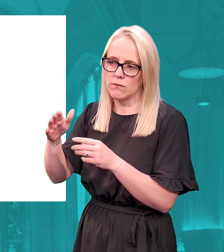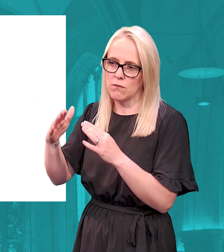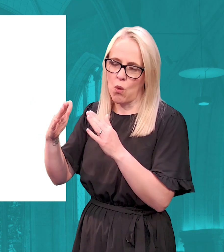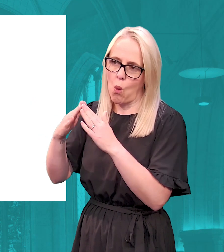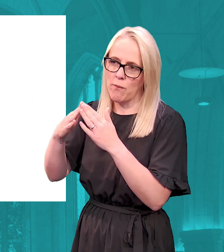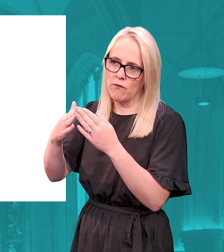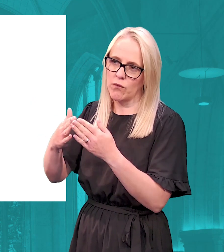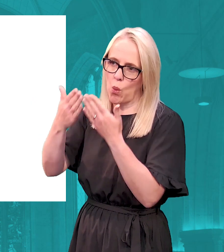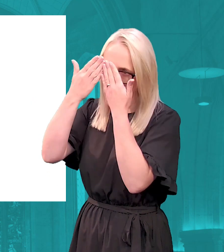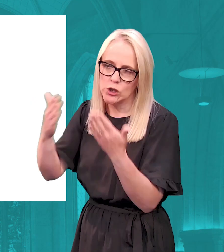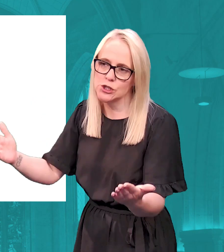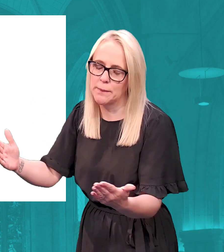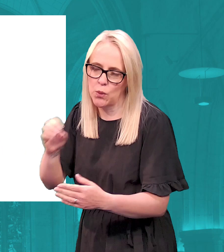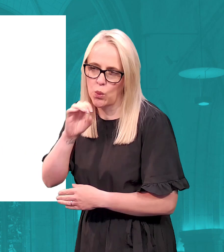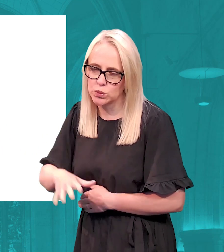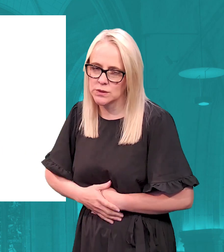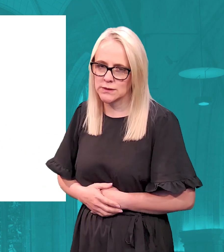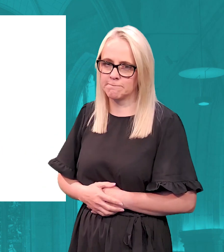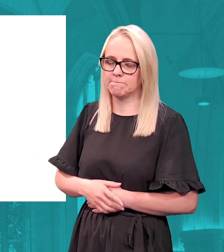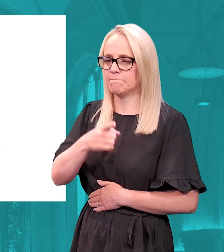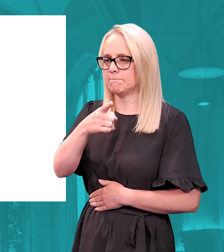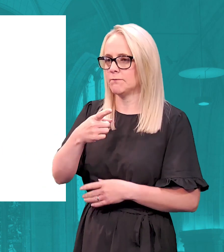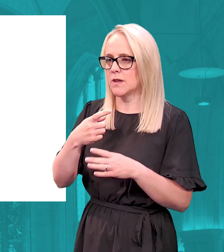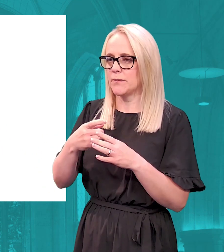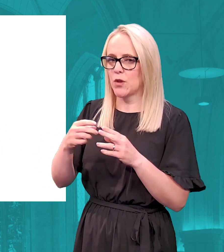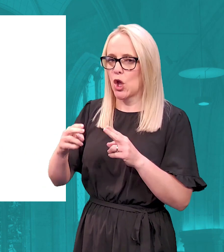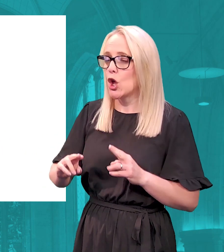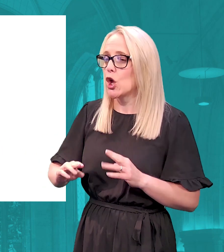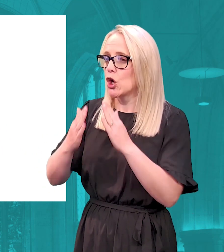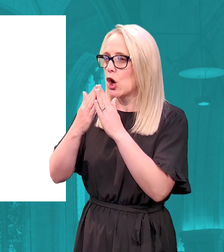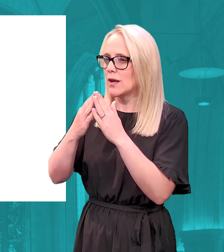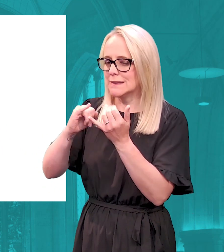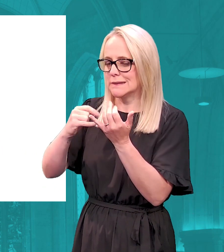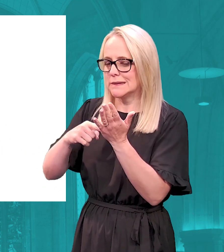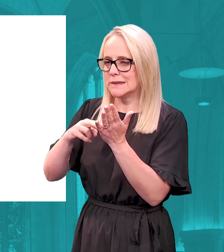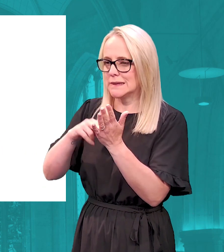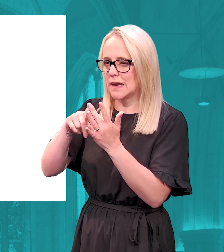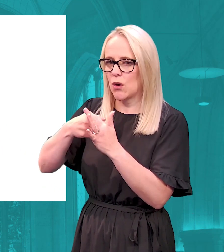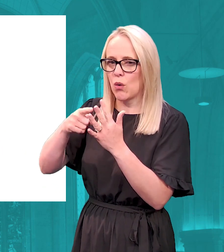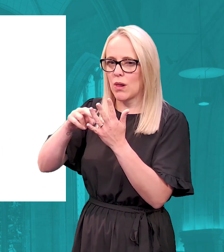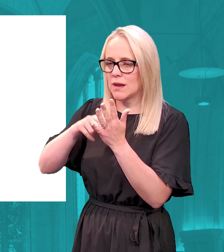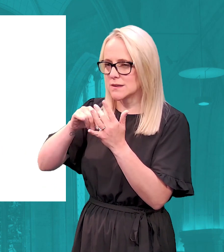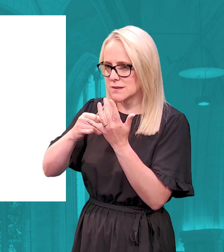Buildings like the Kirk of St. Nicholas in Aberdeen, the 'Mither Kirk' of the city,